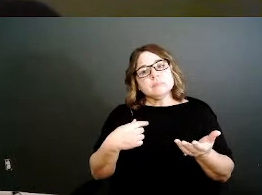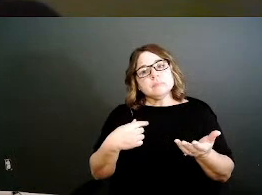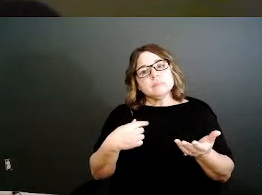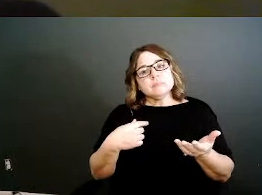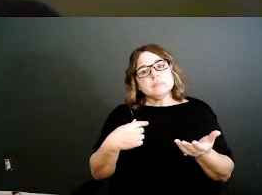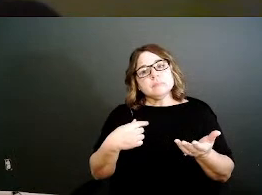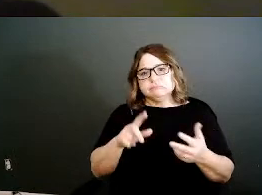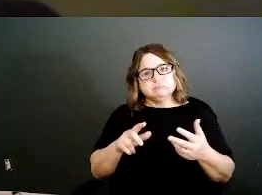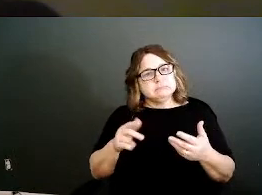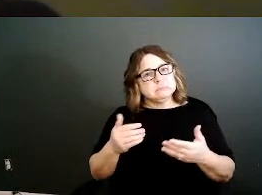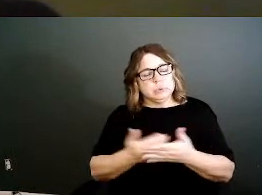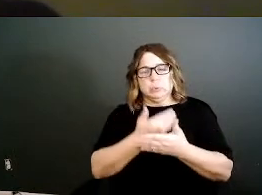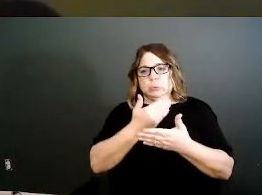SO I THINK THIS BUDGET INVESTMENT IS A SMART PIECE OF